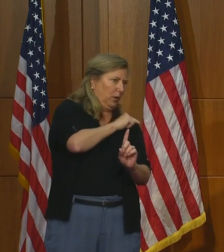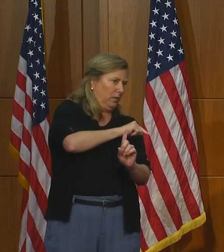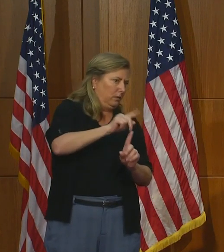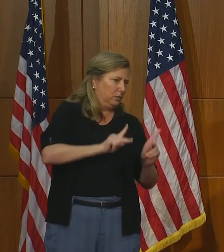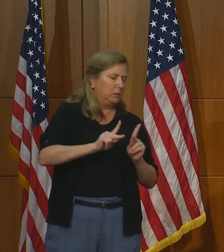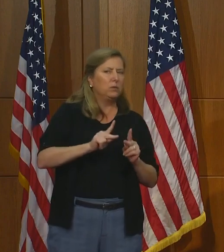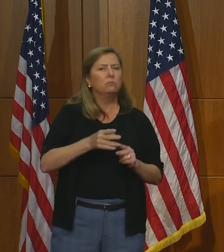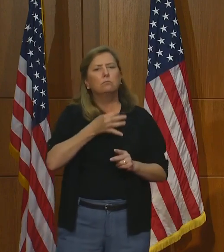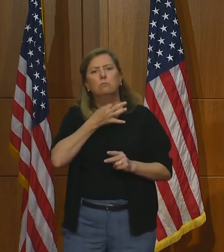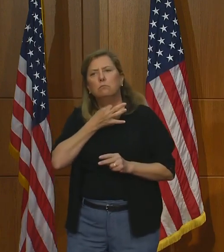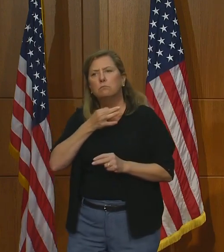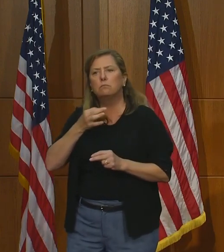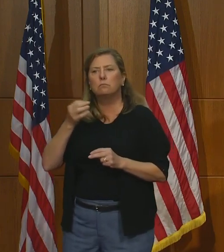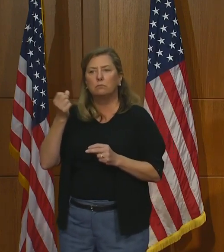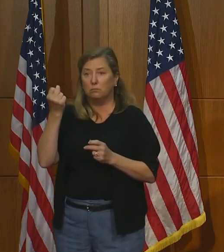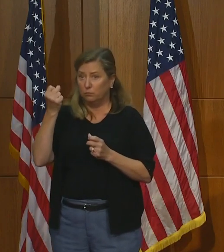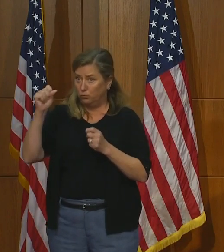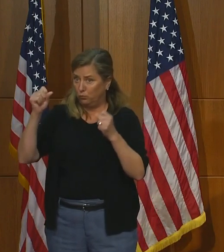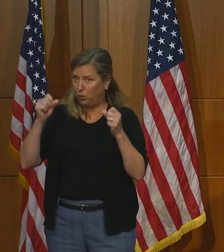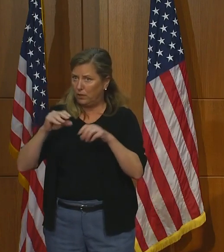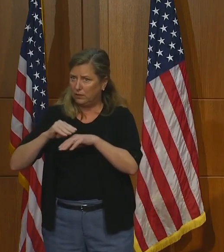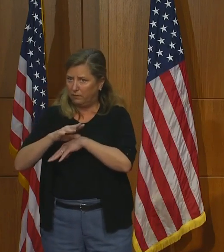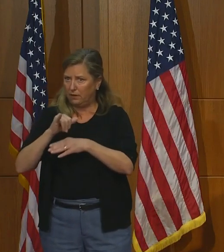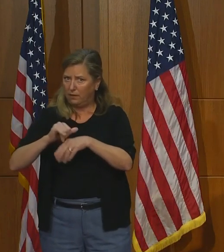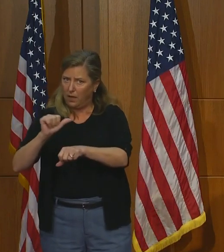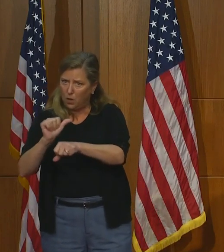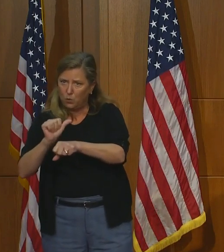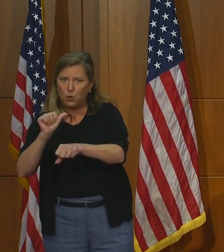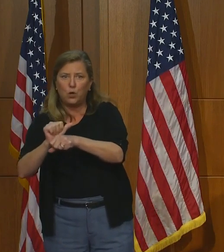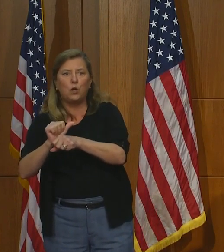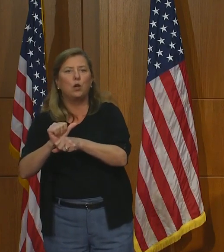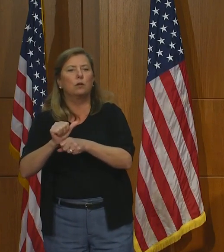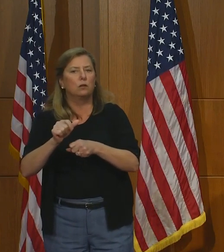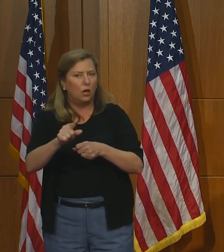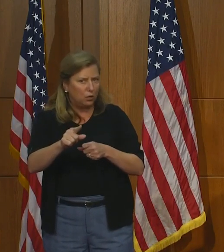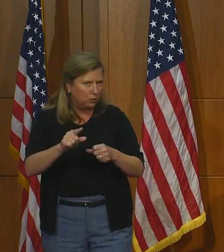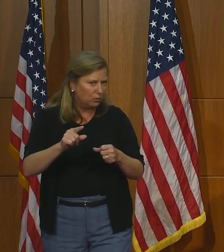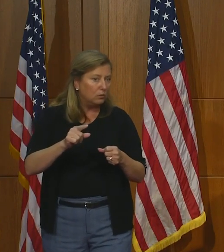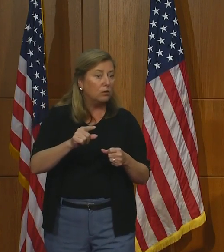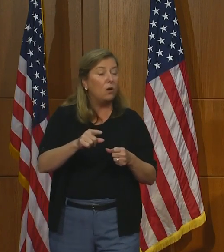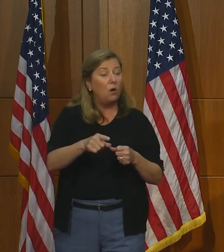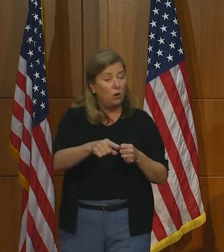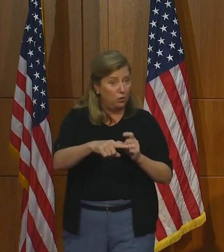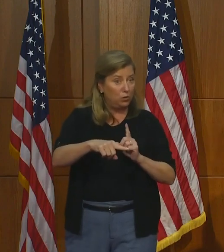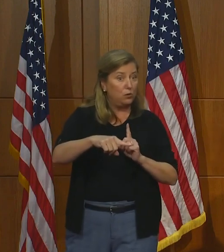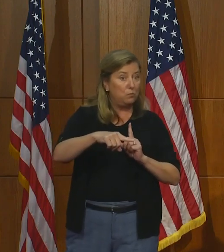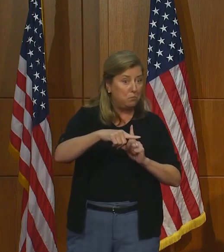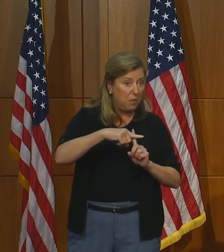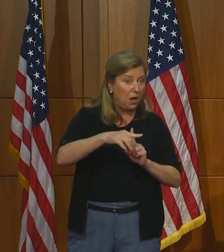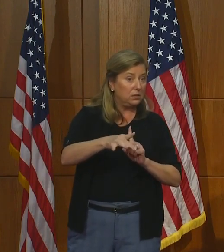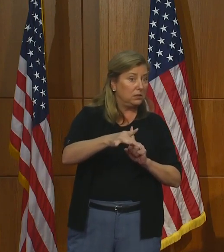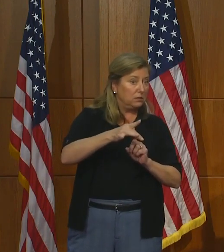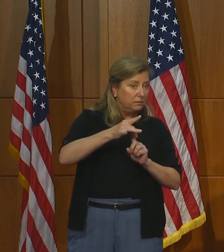RECENT PROTESTS HAVE AFFECTED. THAT WORK IN IT. QUESTION